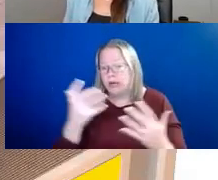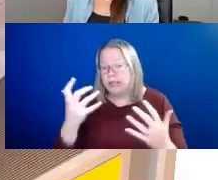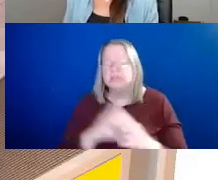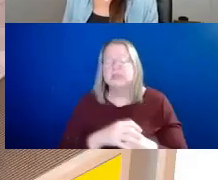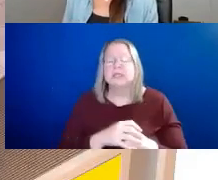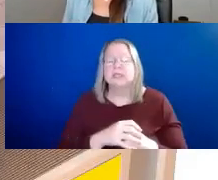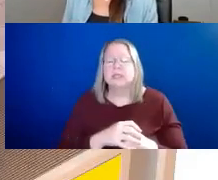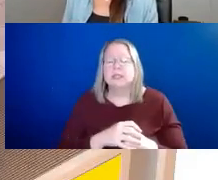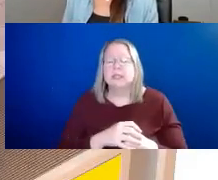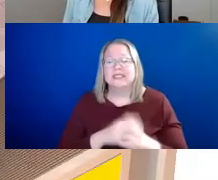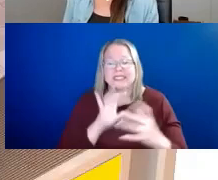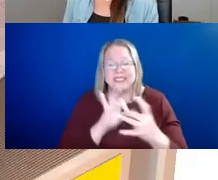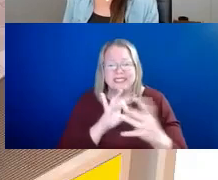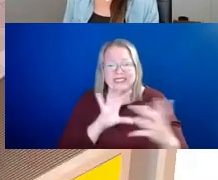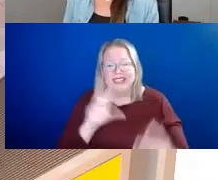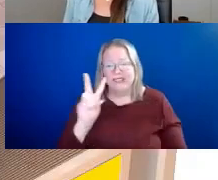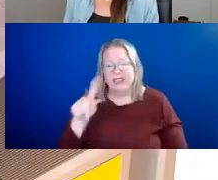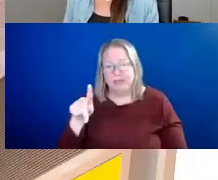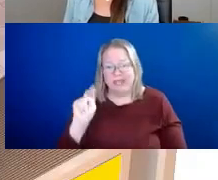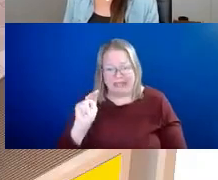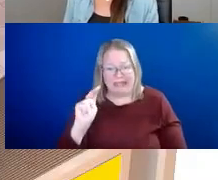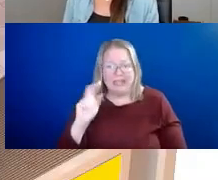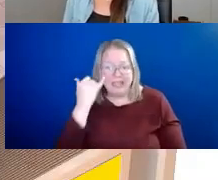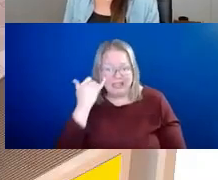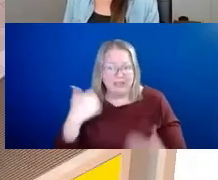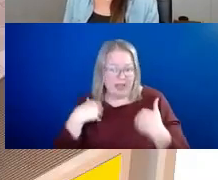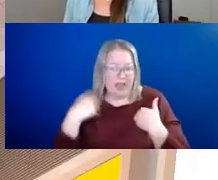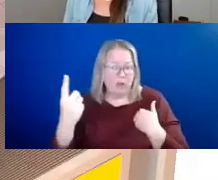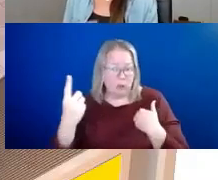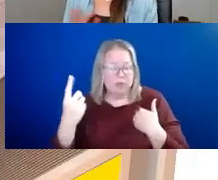12:55:37 from the VPN if that applies to you. Make sure you turn